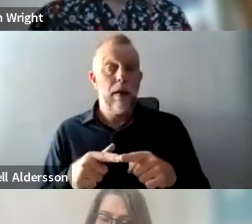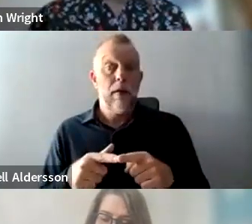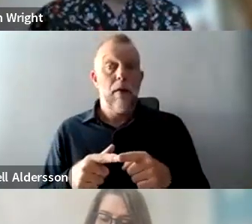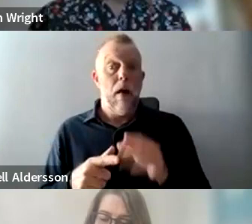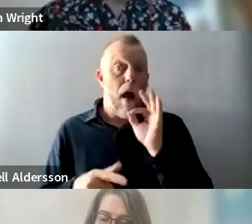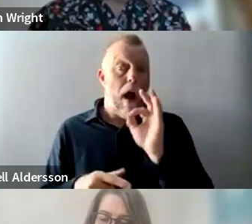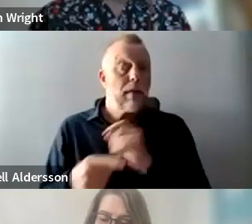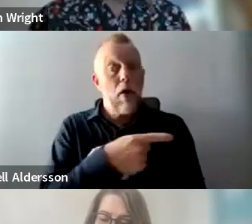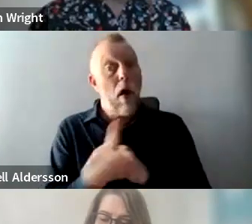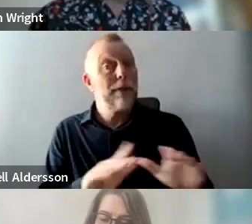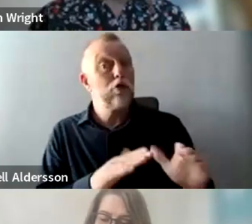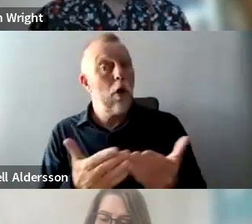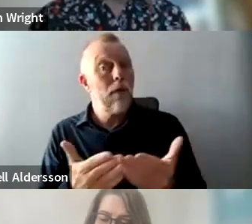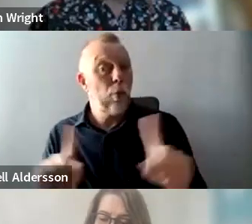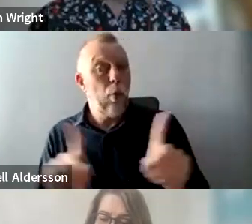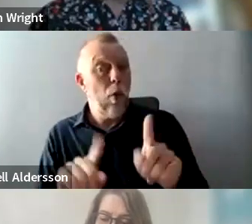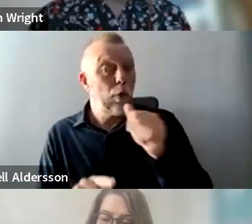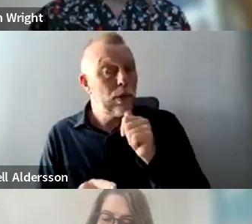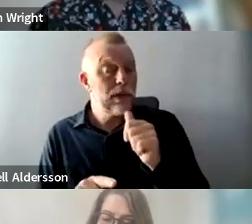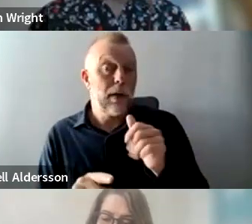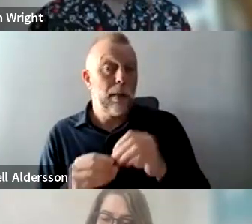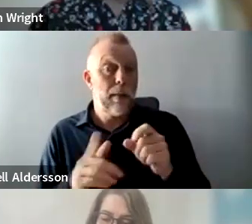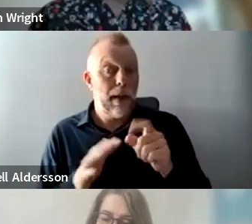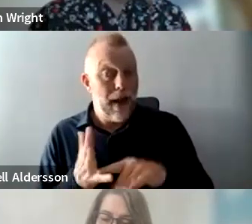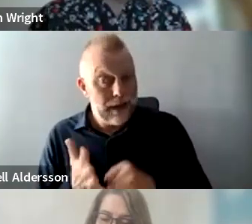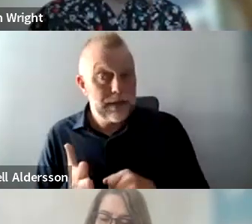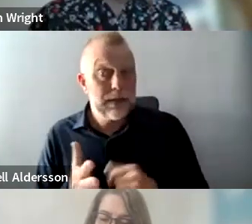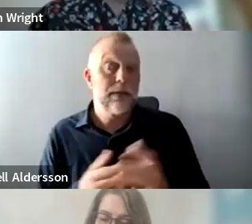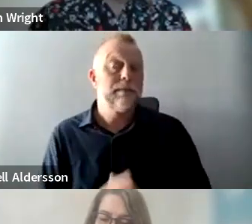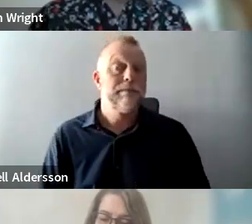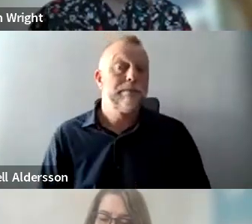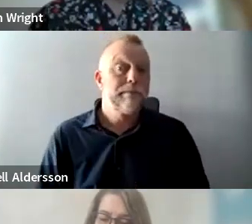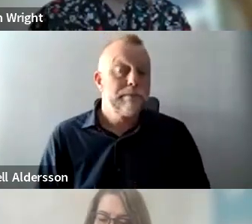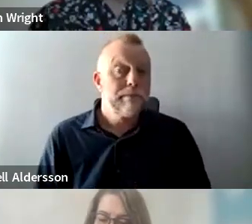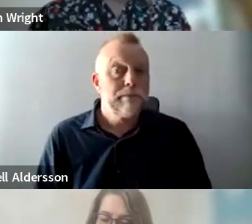they're currently using in terms of BPVS, TROG etc.